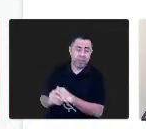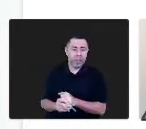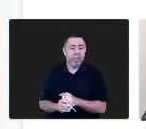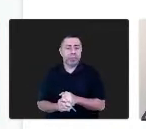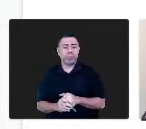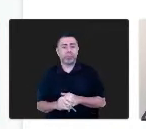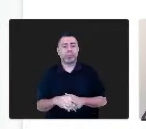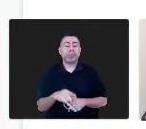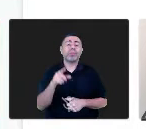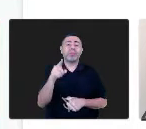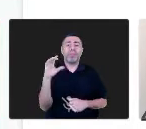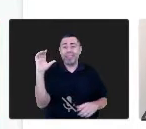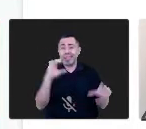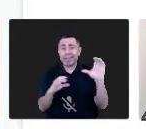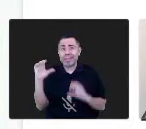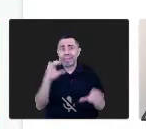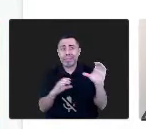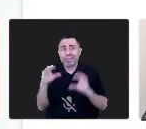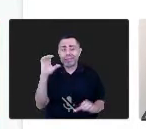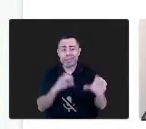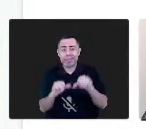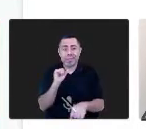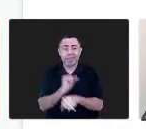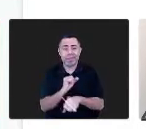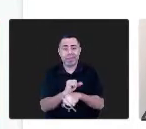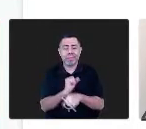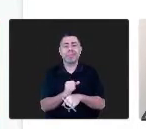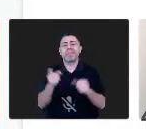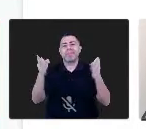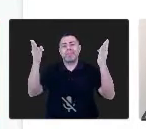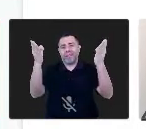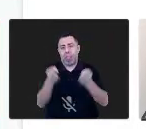search is a funnel if you're in marketing you're familiar with what funnels are but at the top